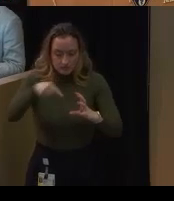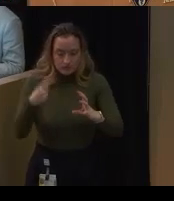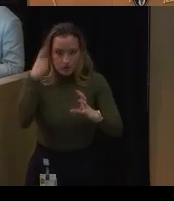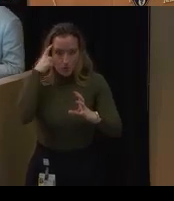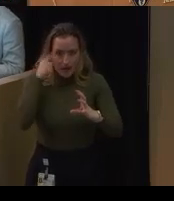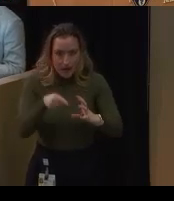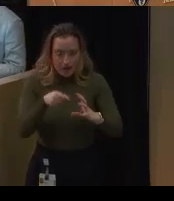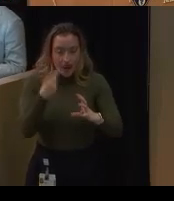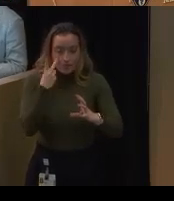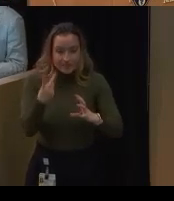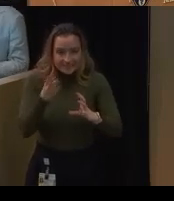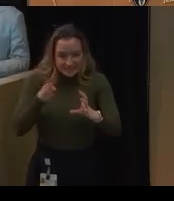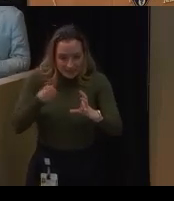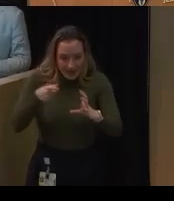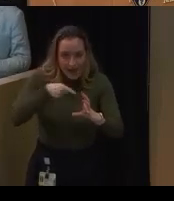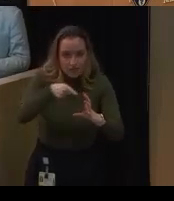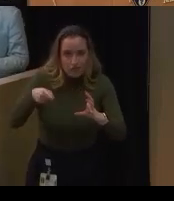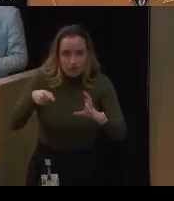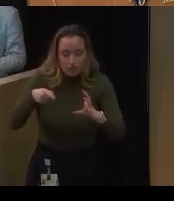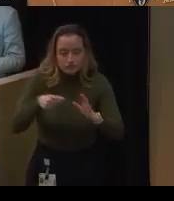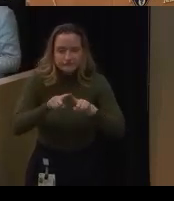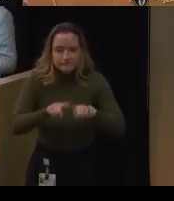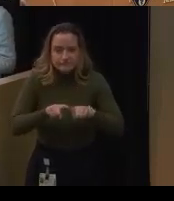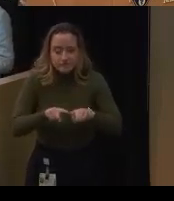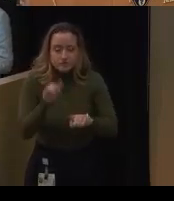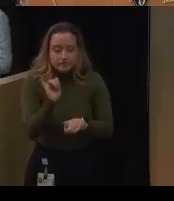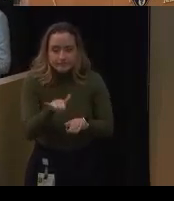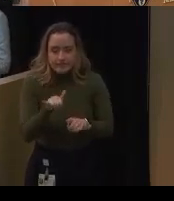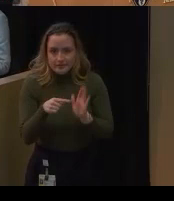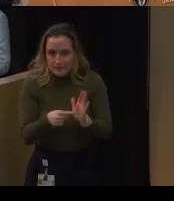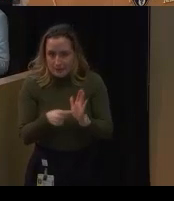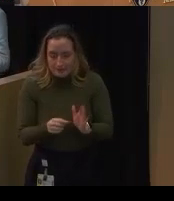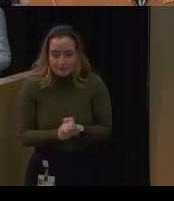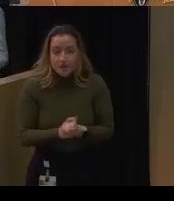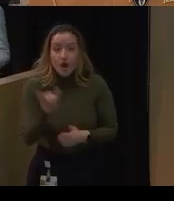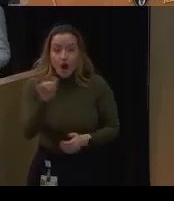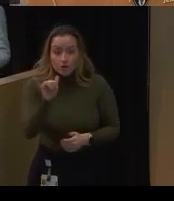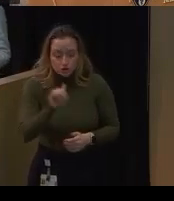pathophysiology of a disorder or a symptom it also allows for a personalization so the ultimate goal